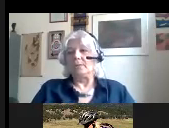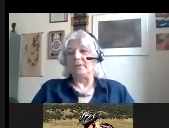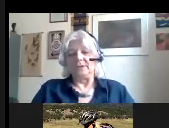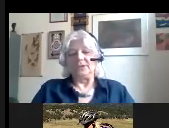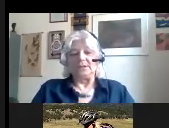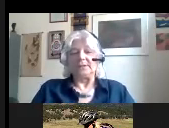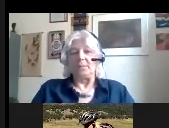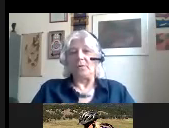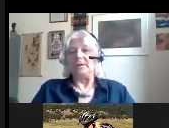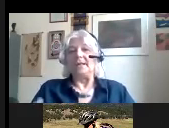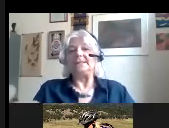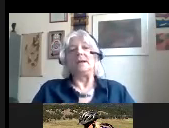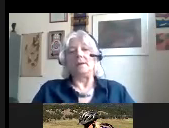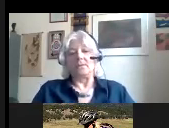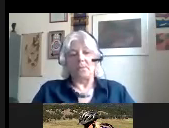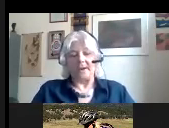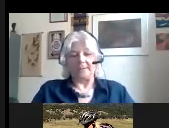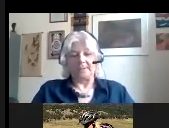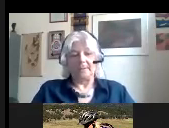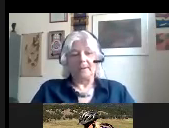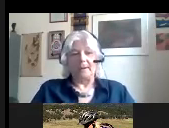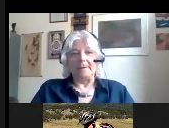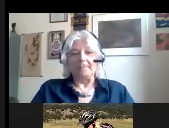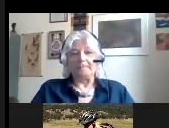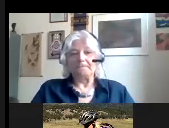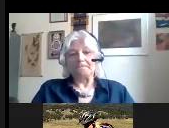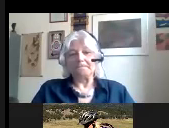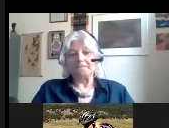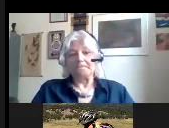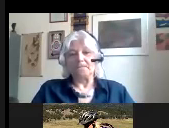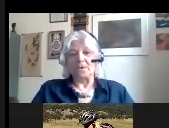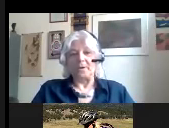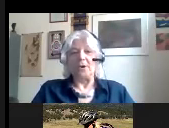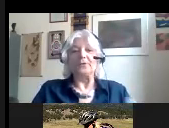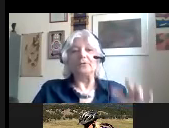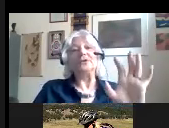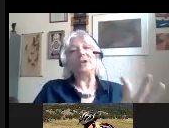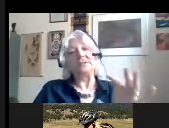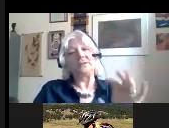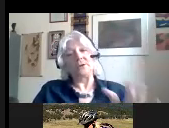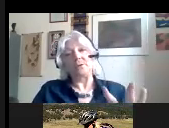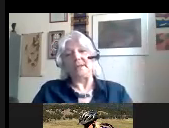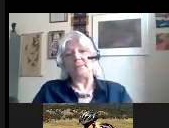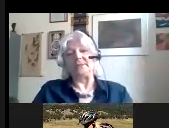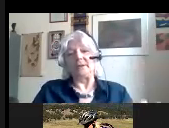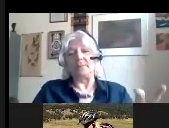privileged than someone that's not white. And those are just a few examples, I could probably